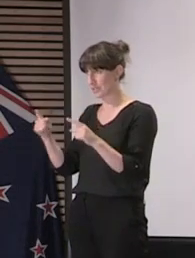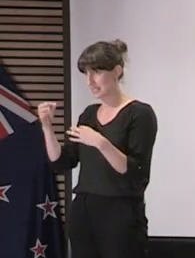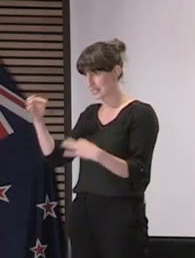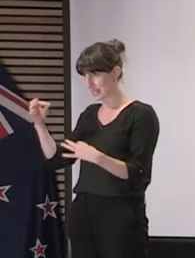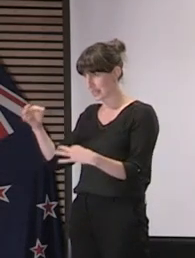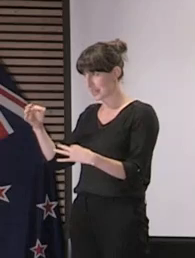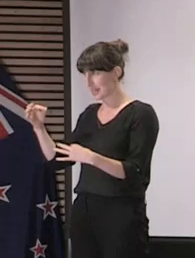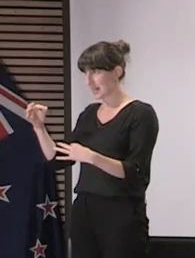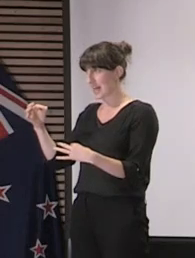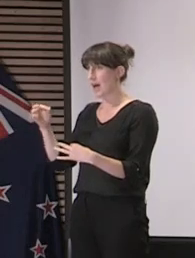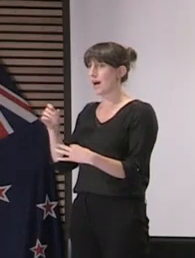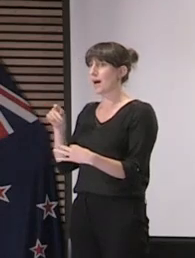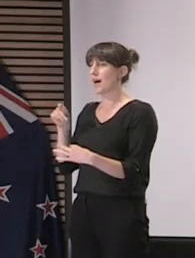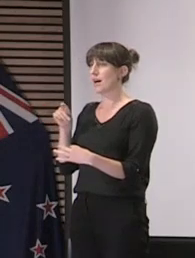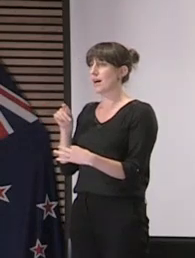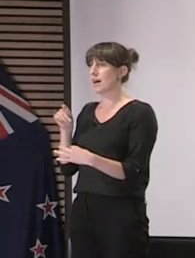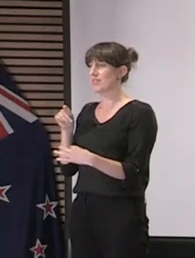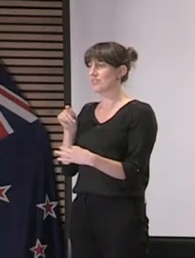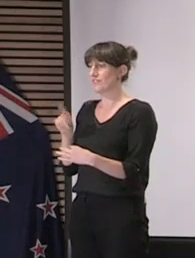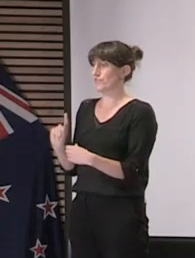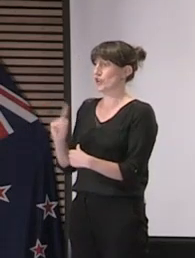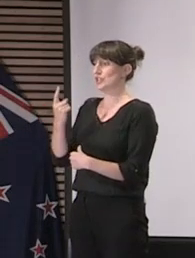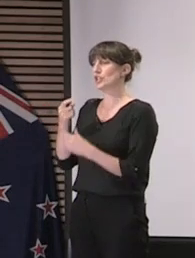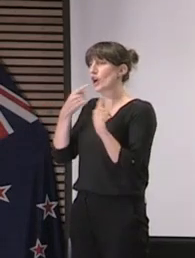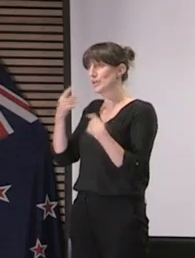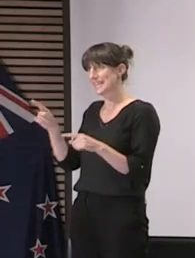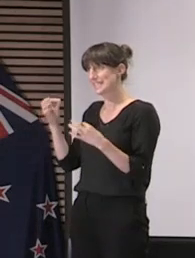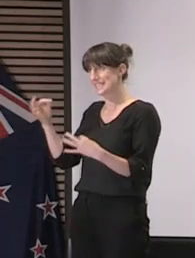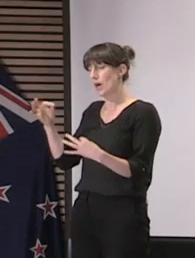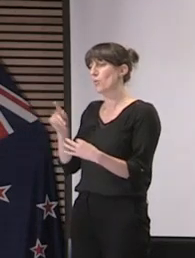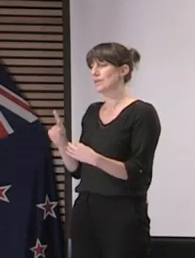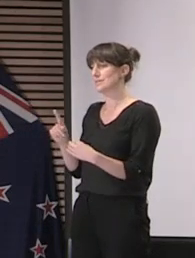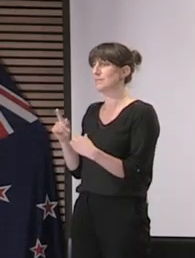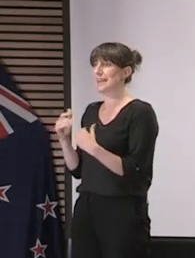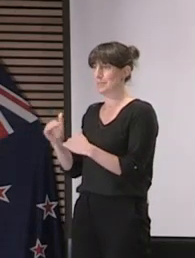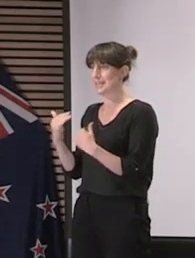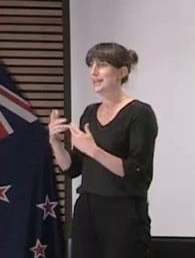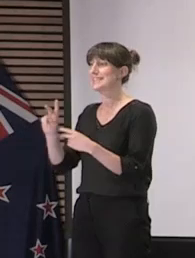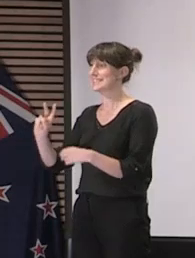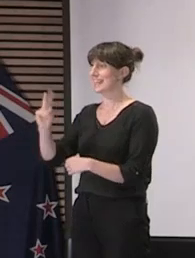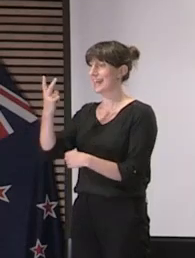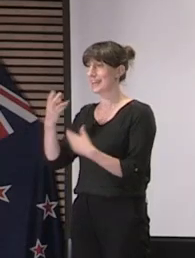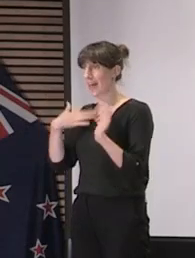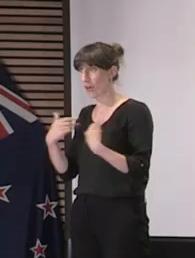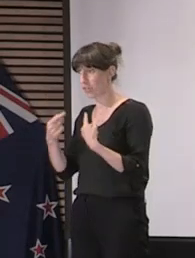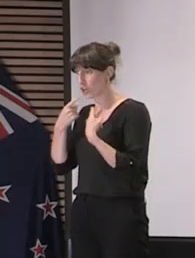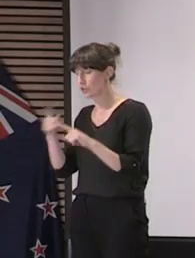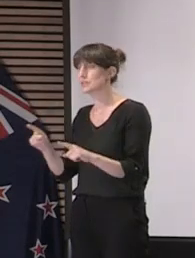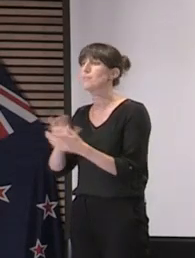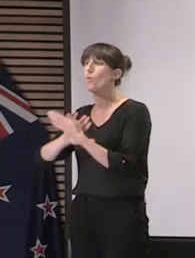directions under the initial health notice, were more limited than the directions available now. The second health notice is a